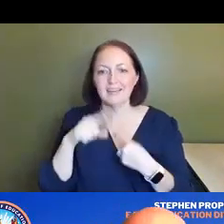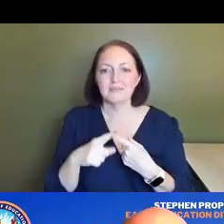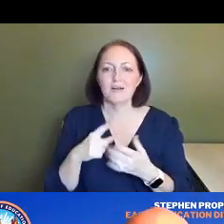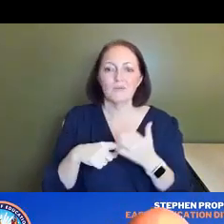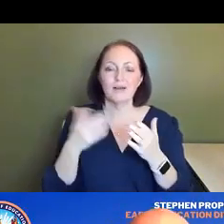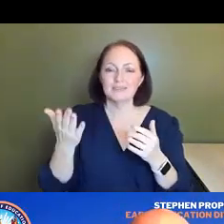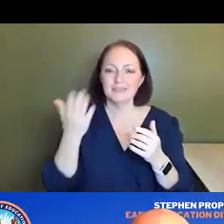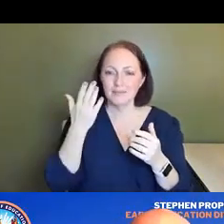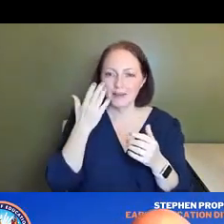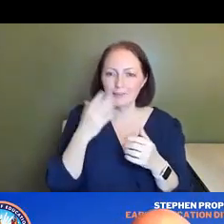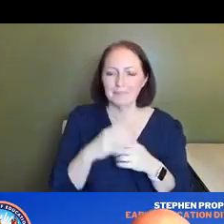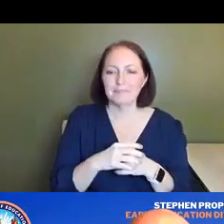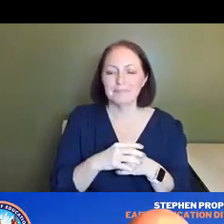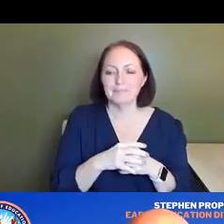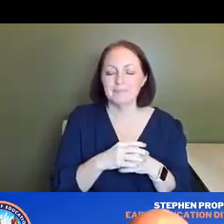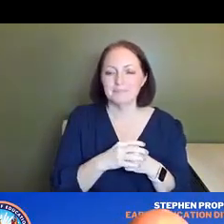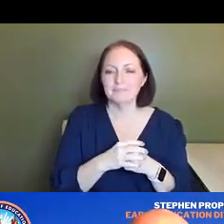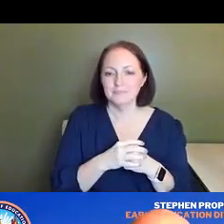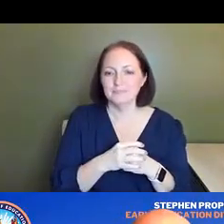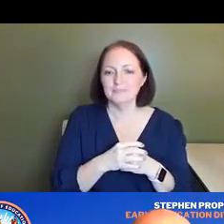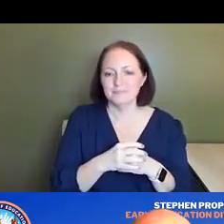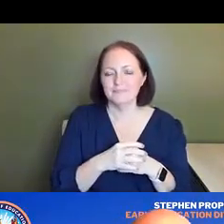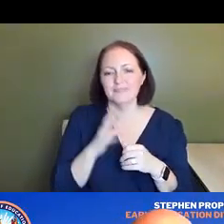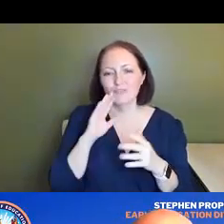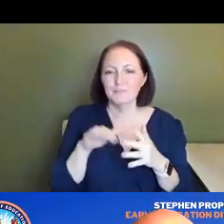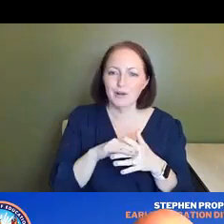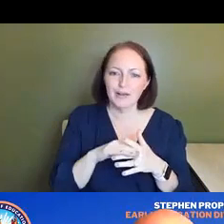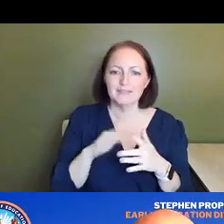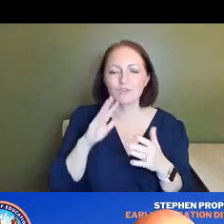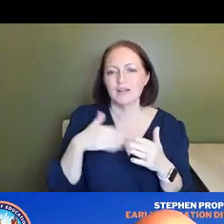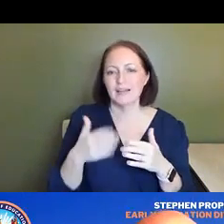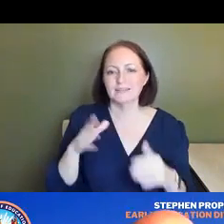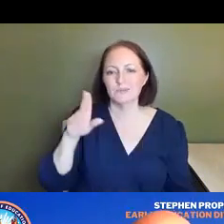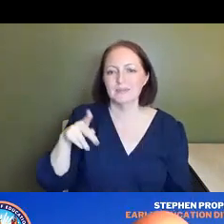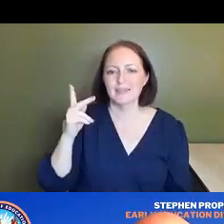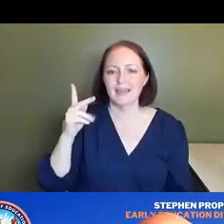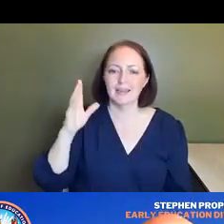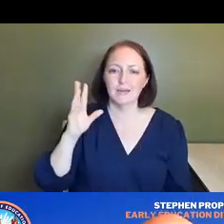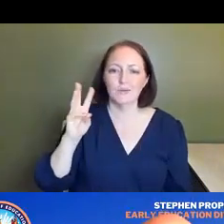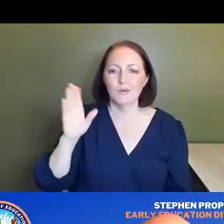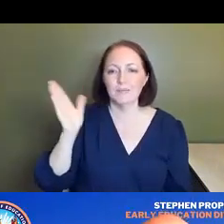and some well-deserved brakes. On the next UPK webinar which is tentatively tentatively